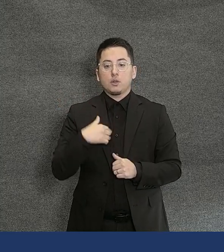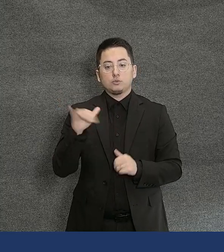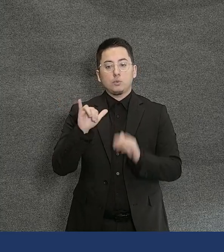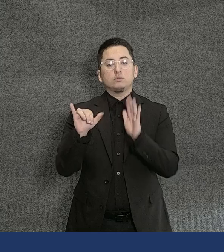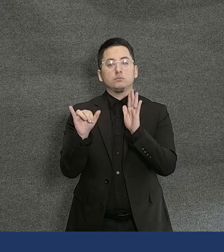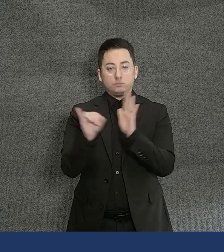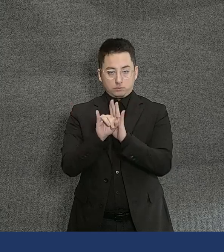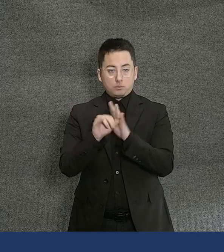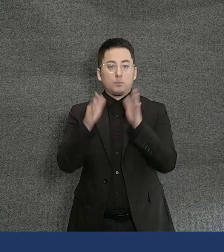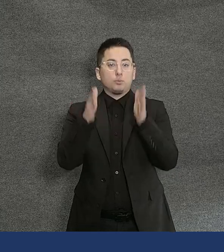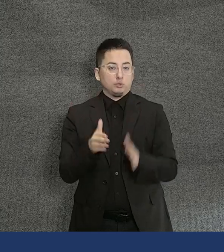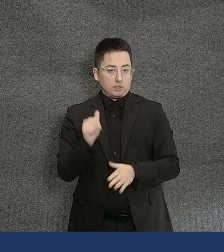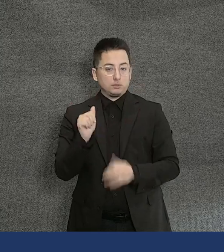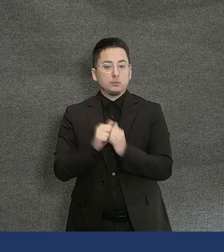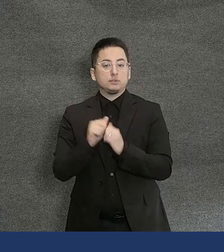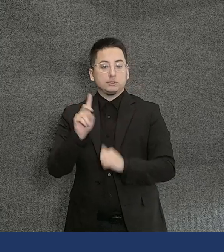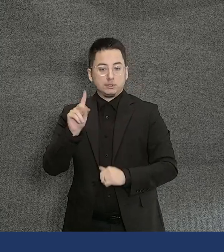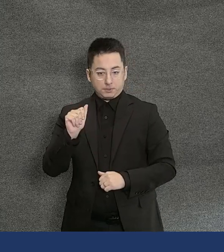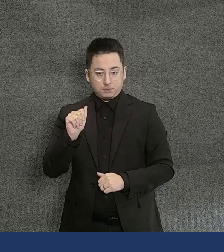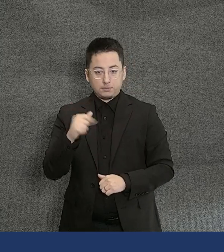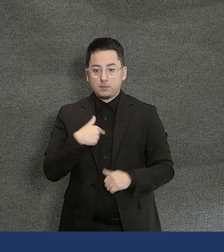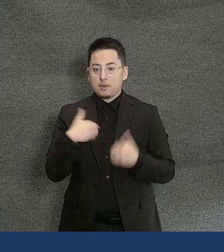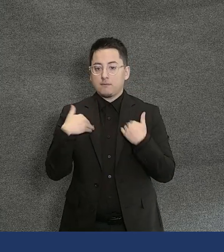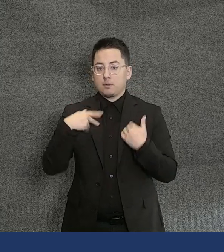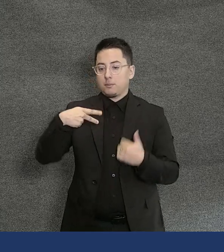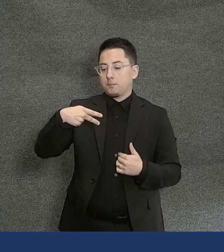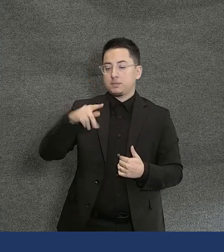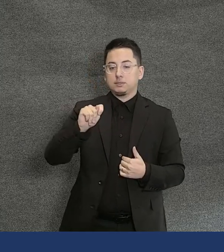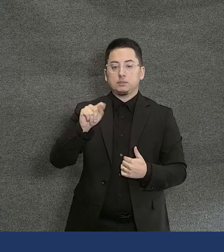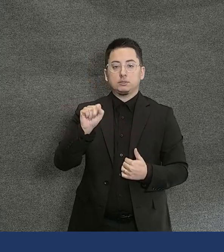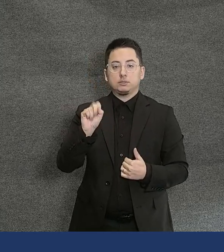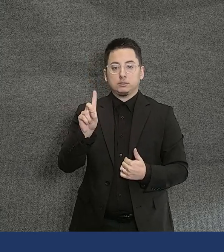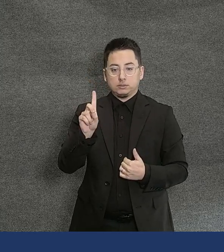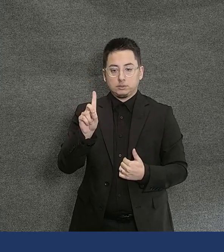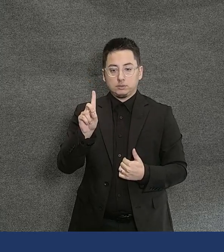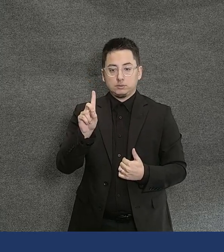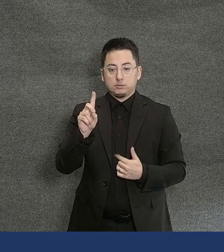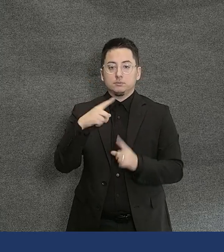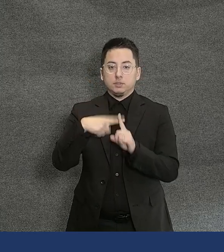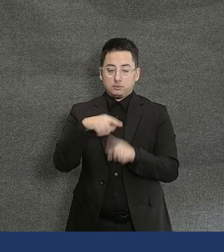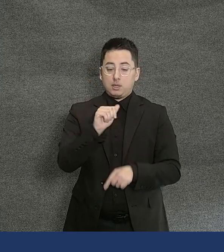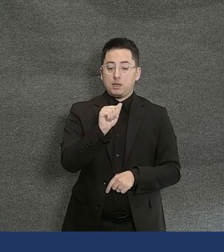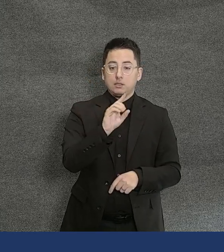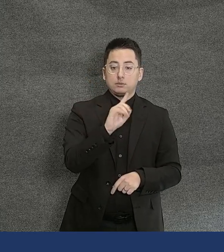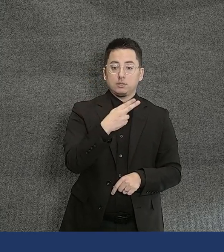I live with PTSD and ADHD. I represent the White Bear Lake and Vadnais Heights